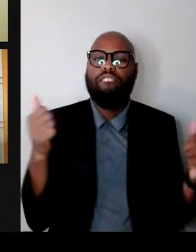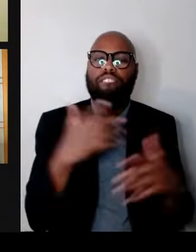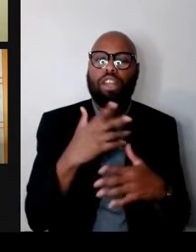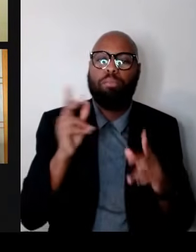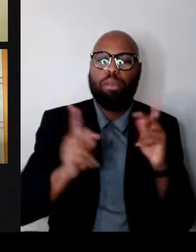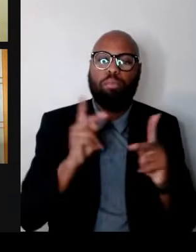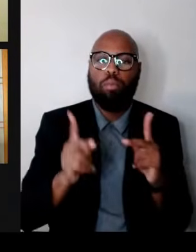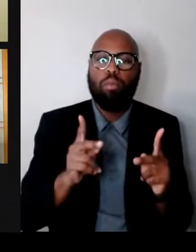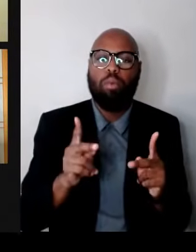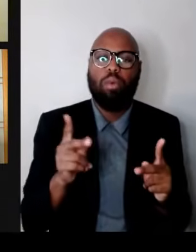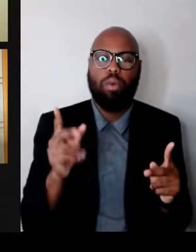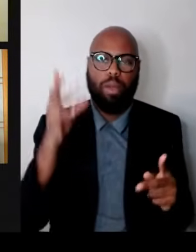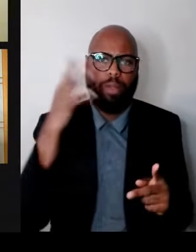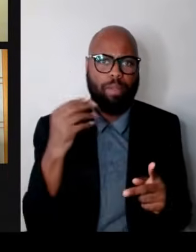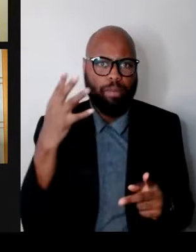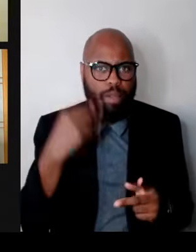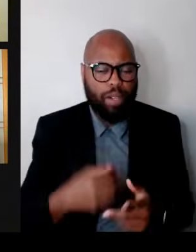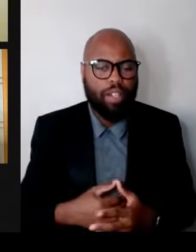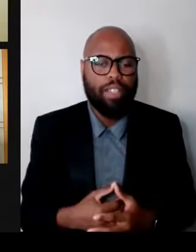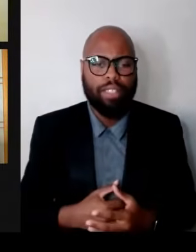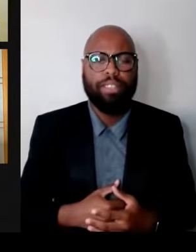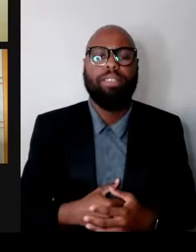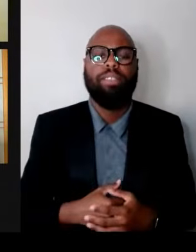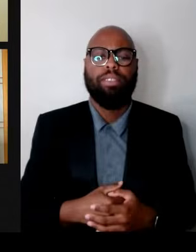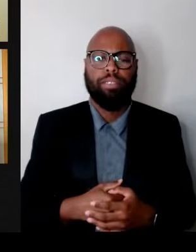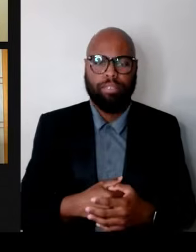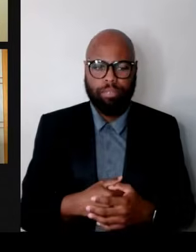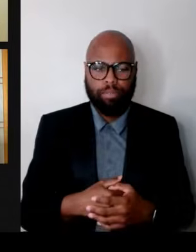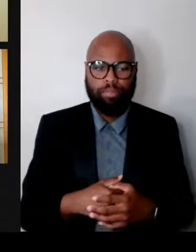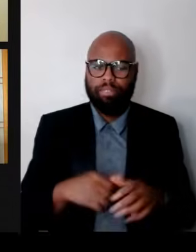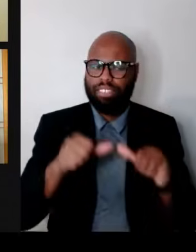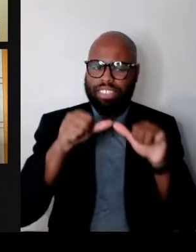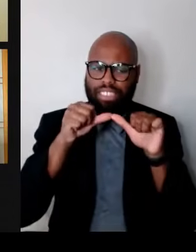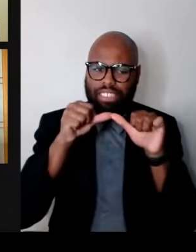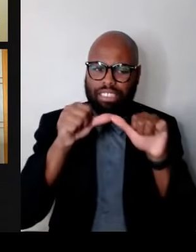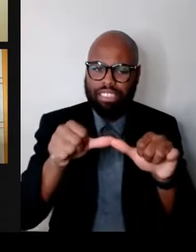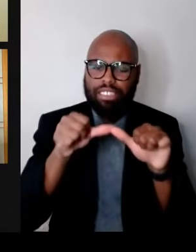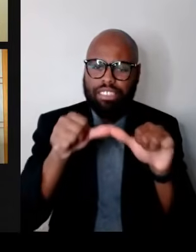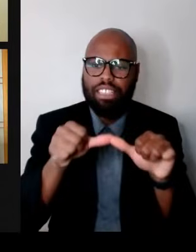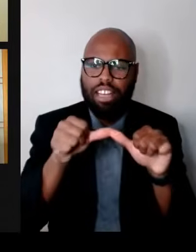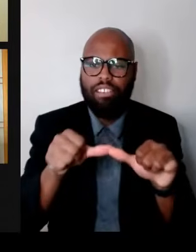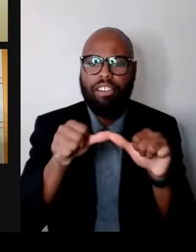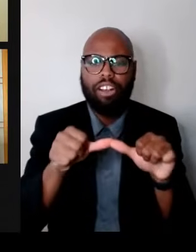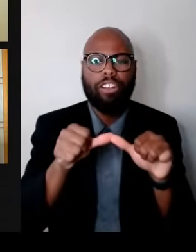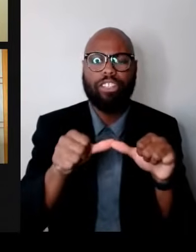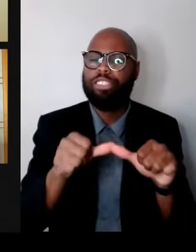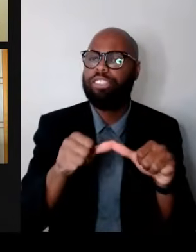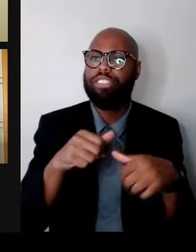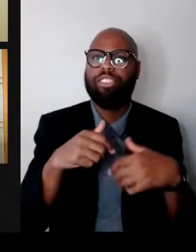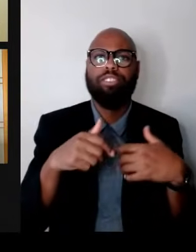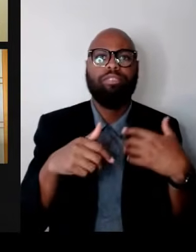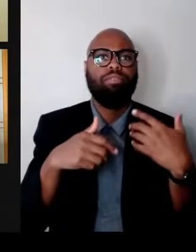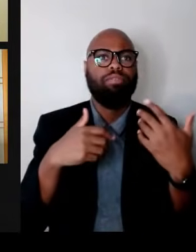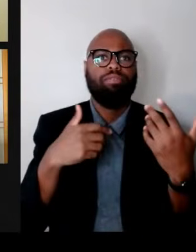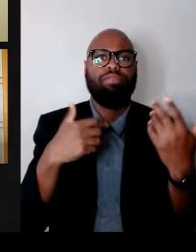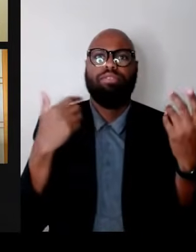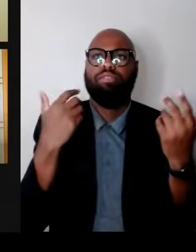and a constant source, a constant array of threats that are aimed at folks,